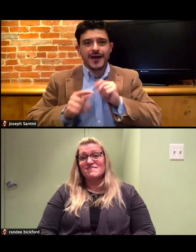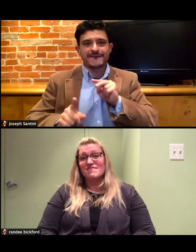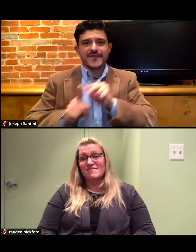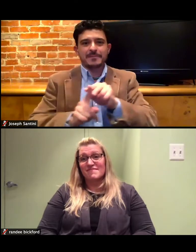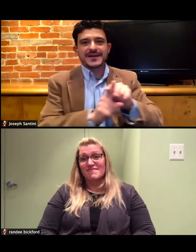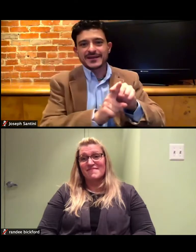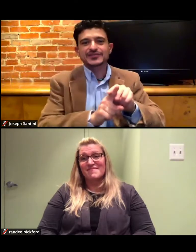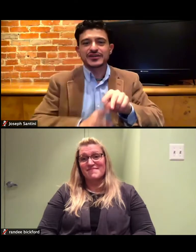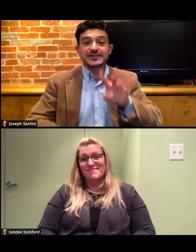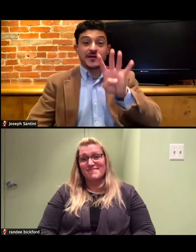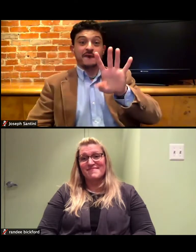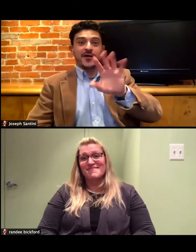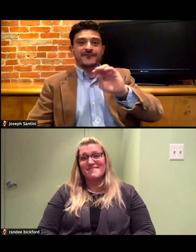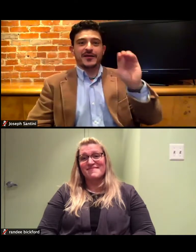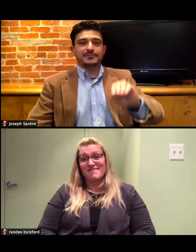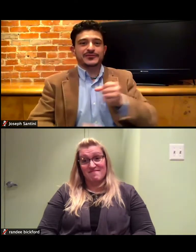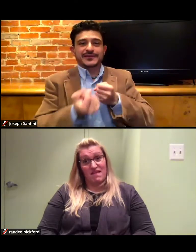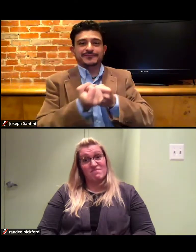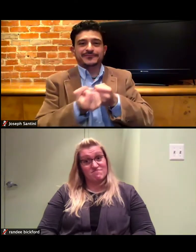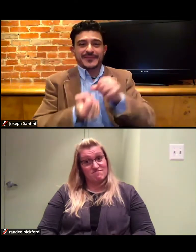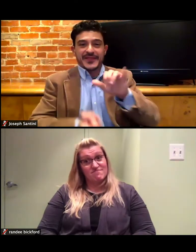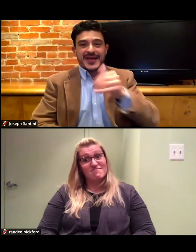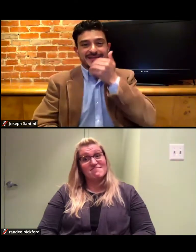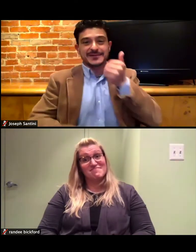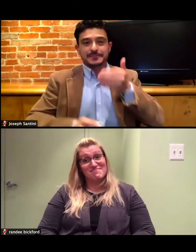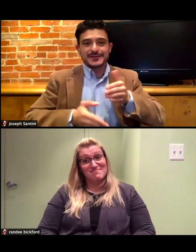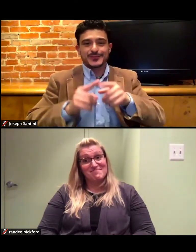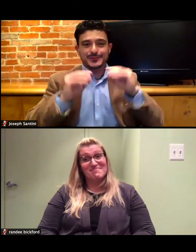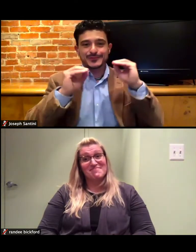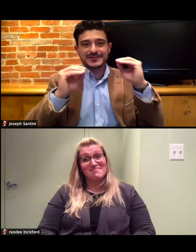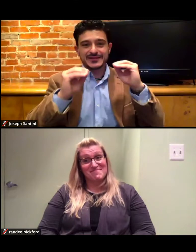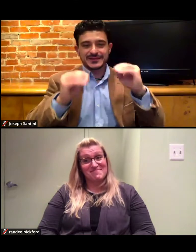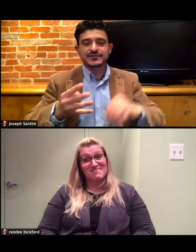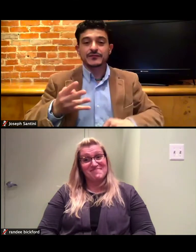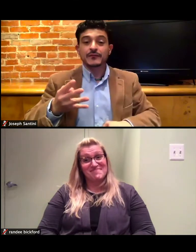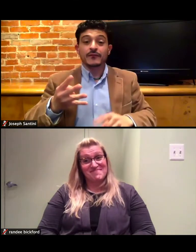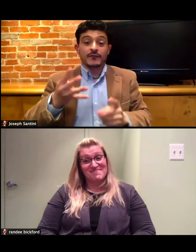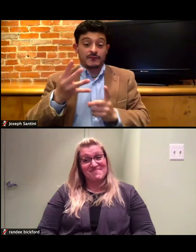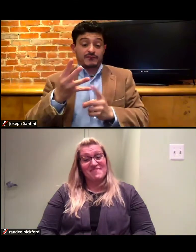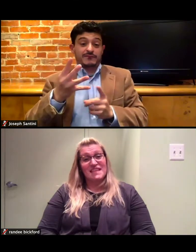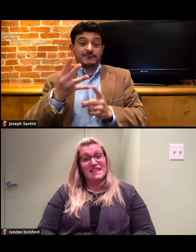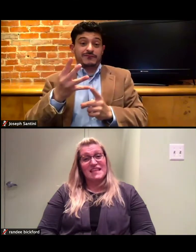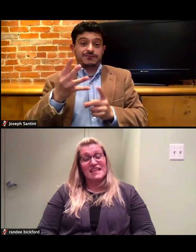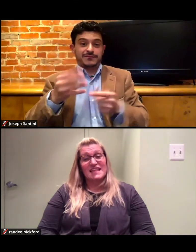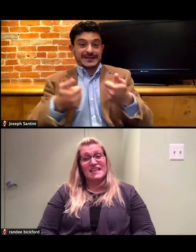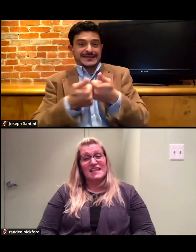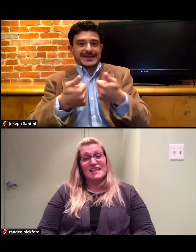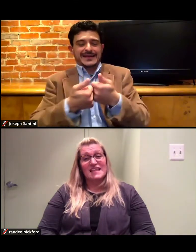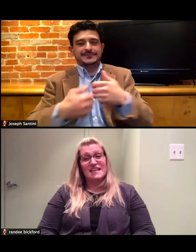real life applications, 45%. And that is the best way to teach.